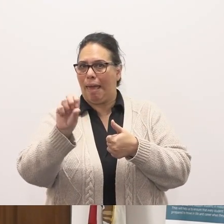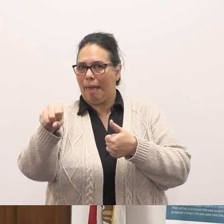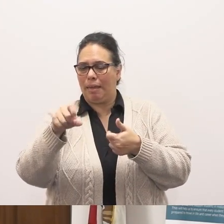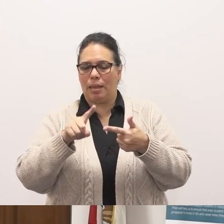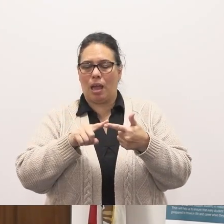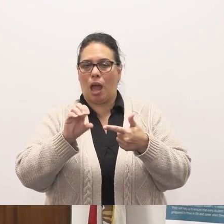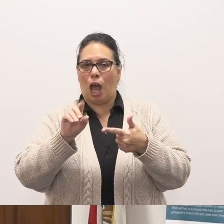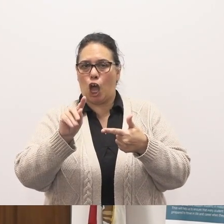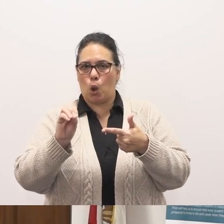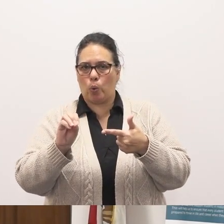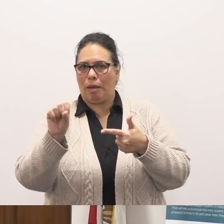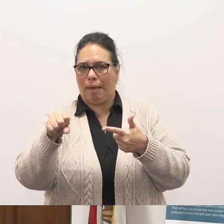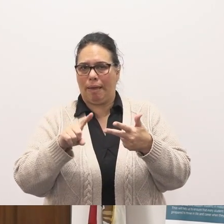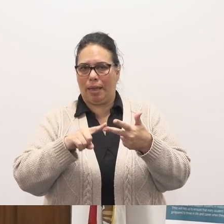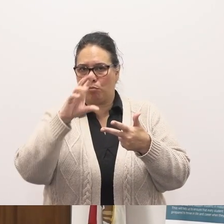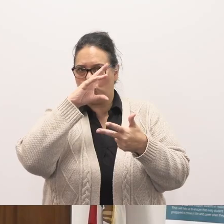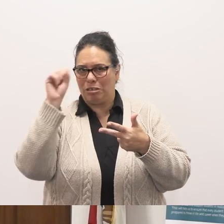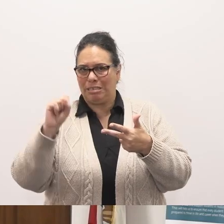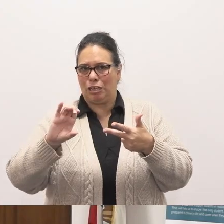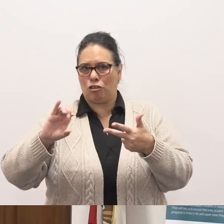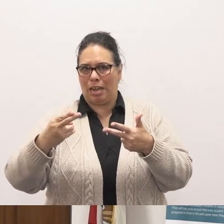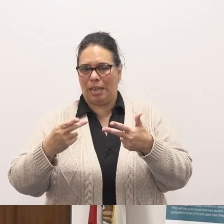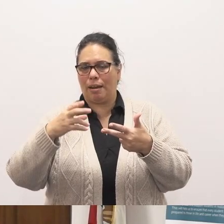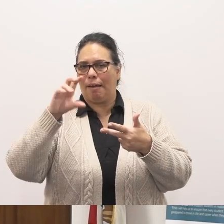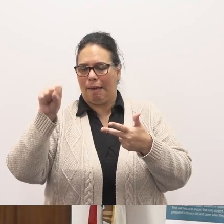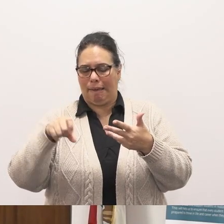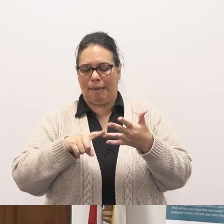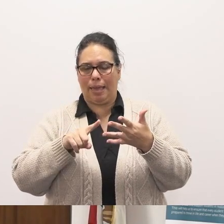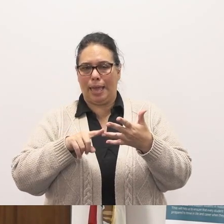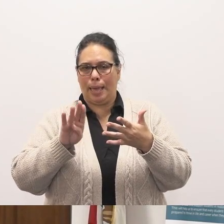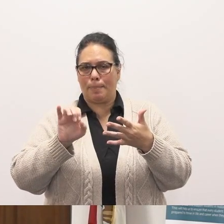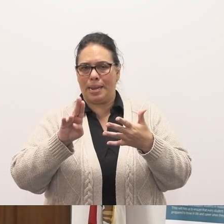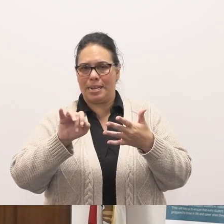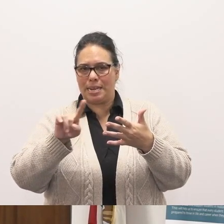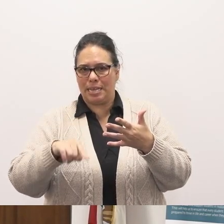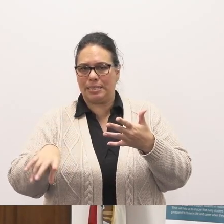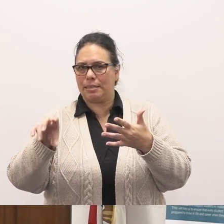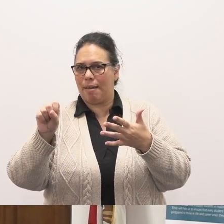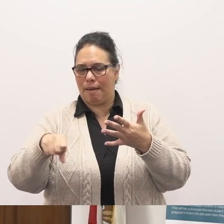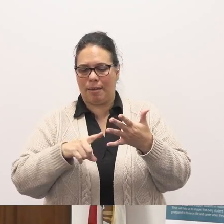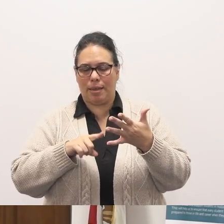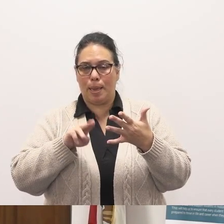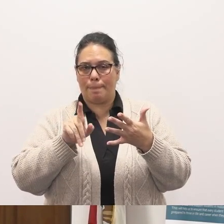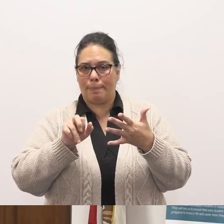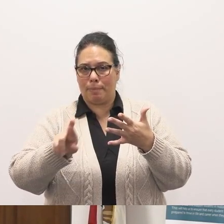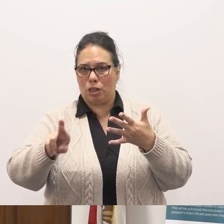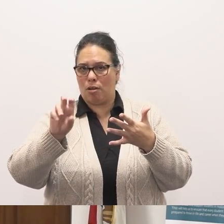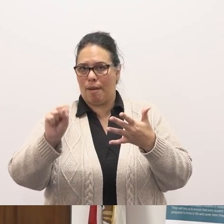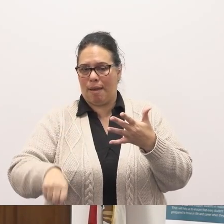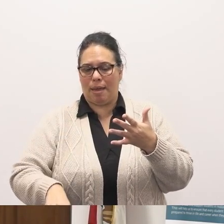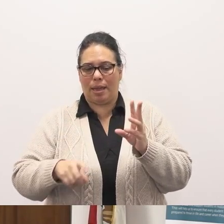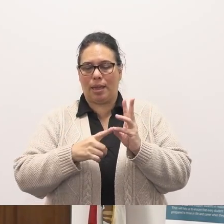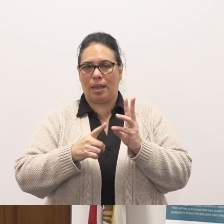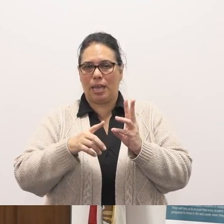President Craighead? - Aye. Member Benitez? - Aye. Member Miller? - Aye. And student member Arroyo, preferential vote.